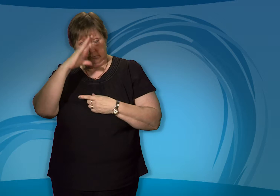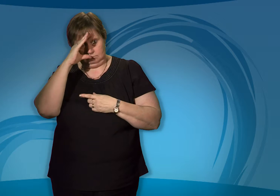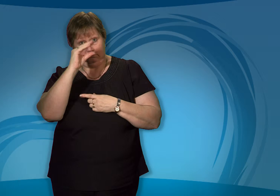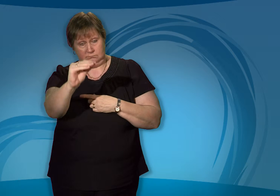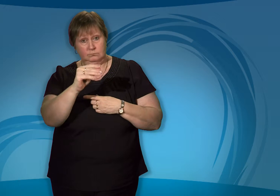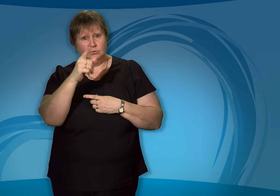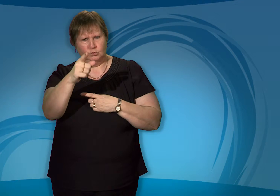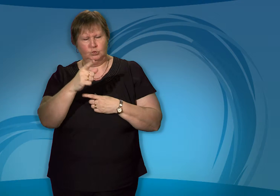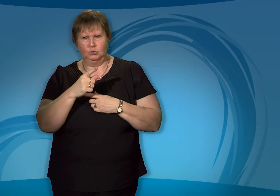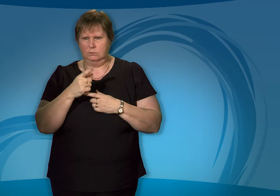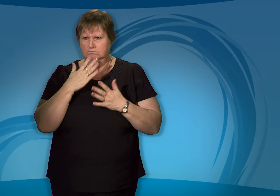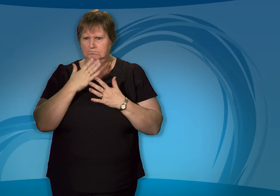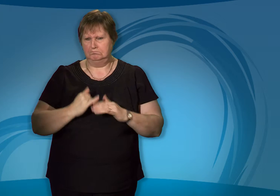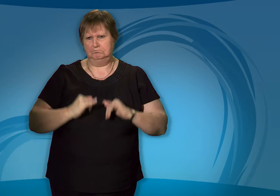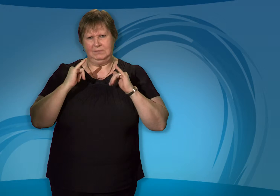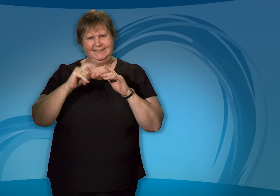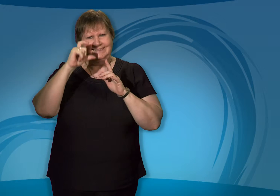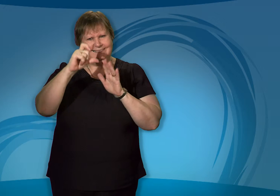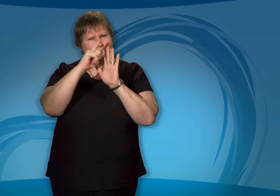Have you ever been notified that you are at increased risk